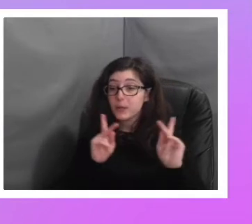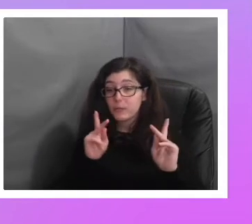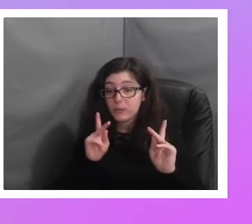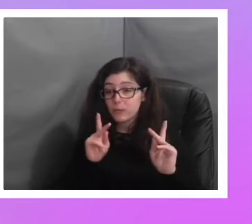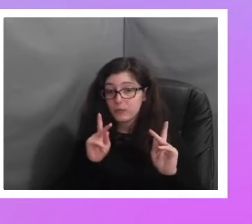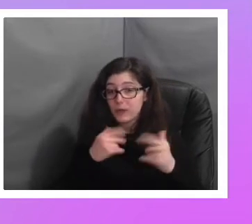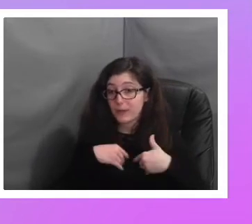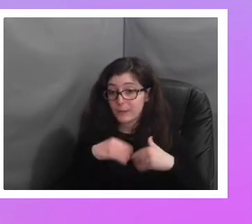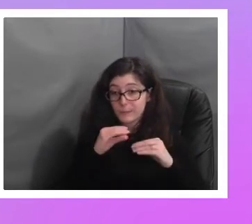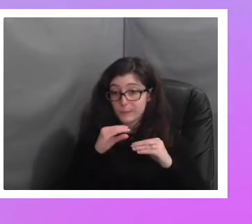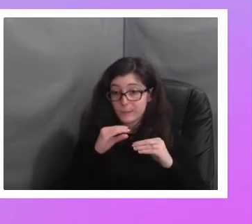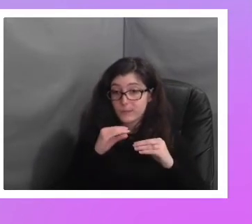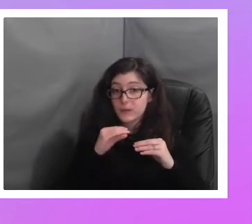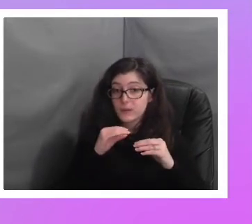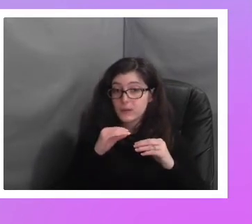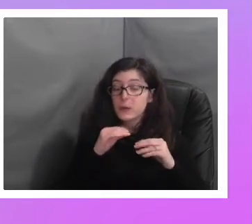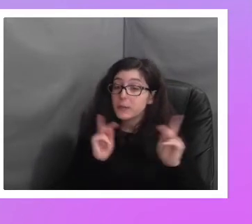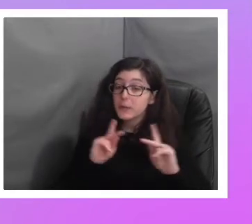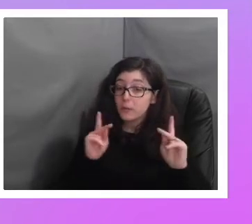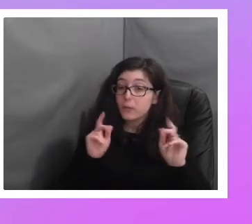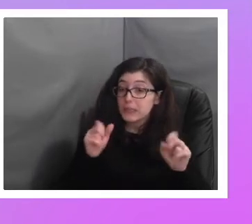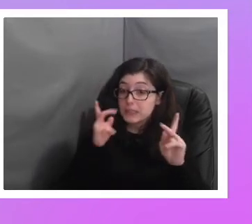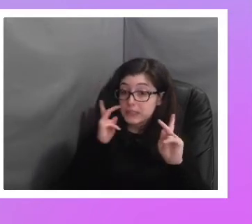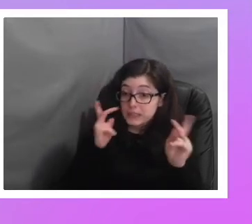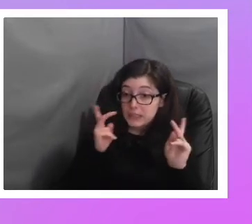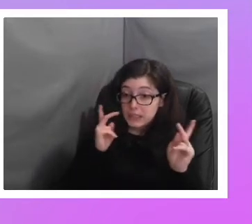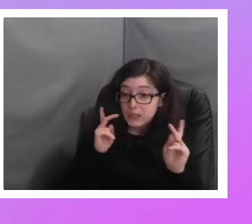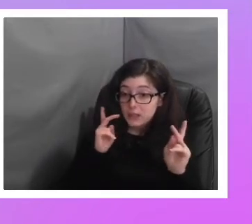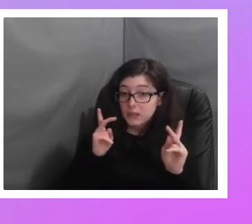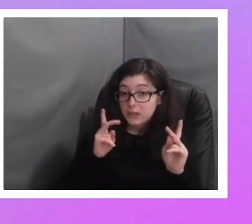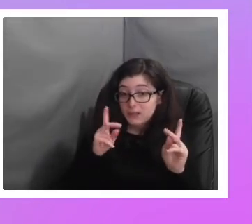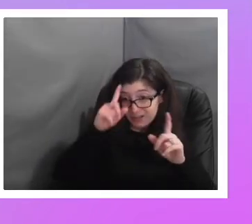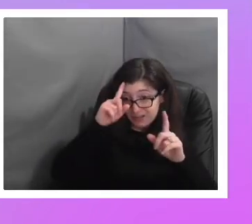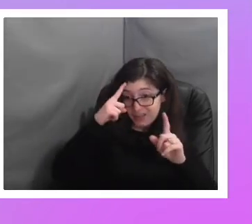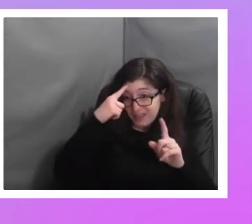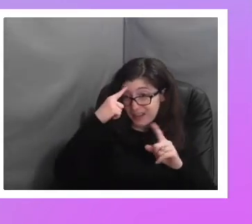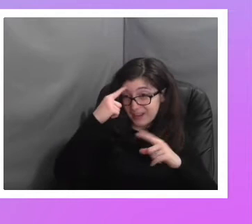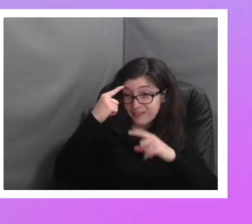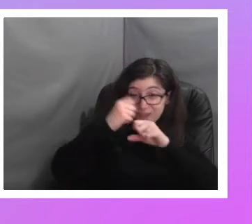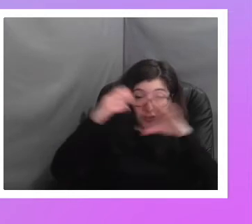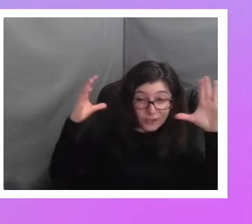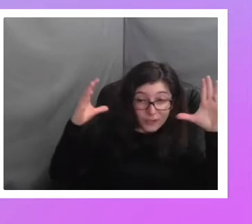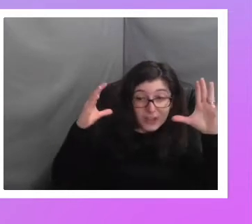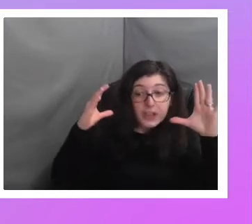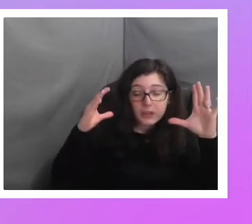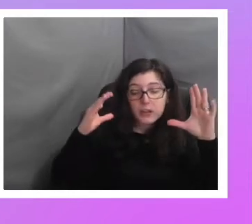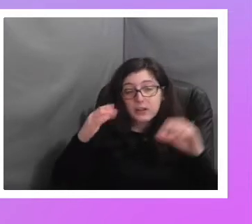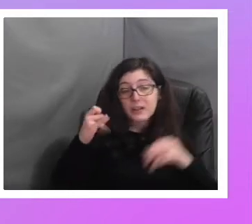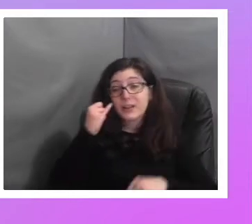and blind people don't necessarily think visually, so having user audits say,